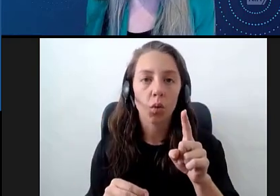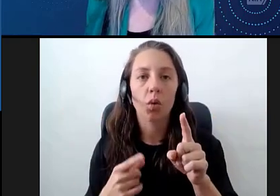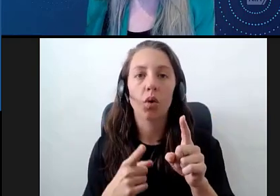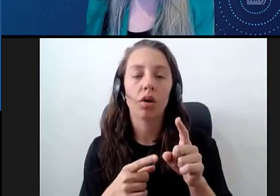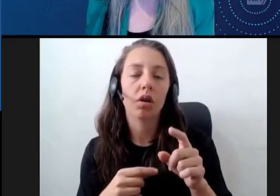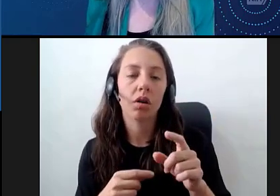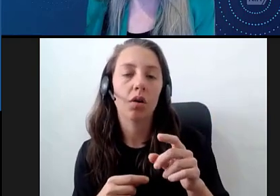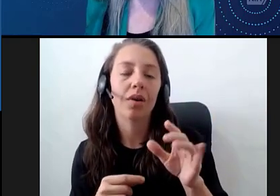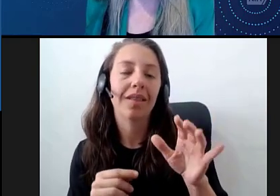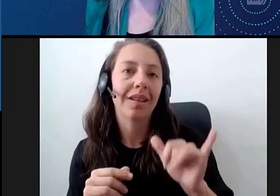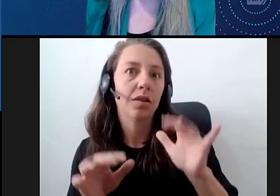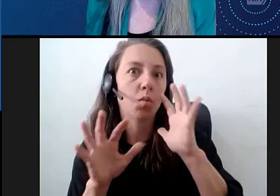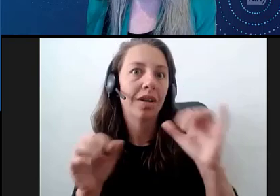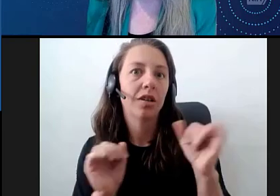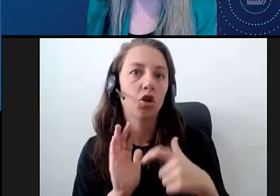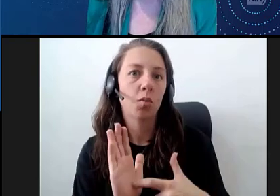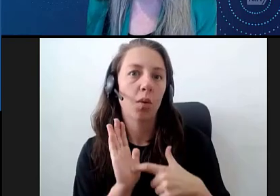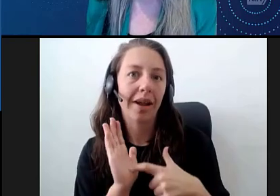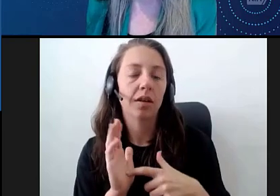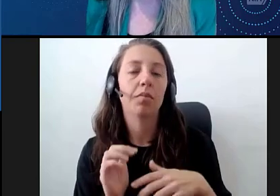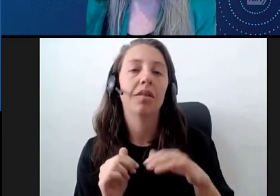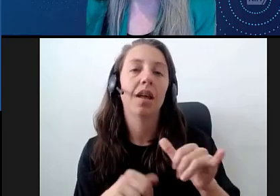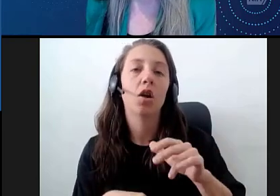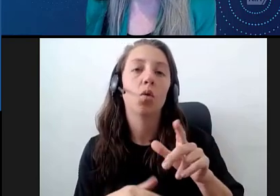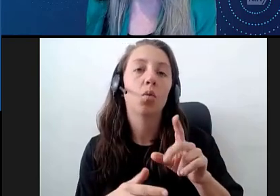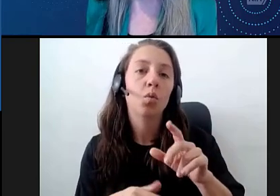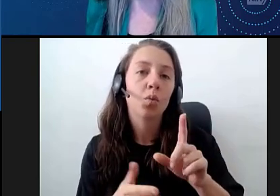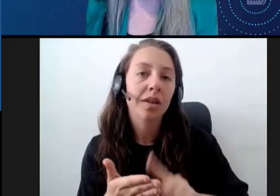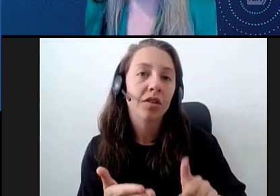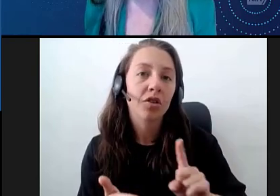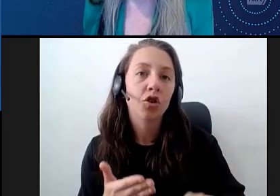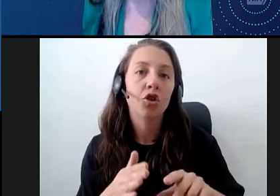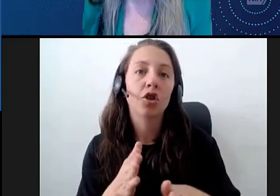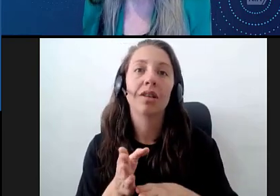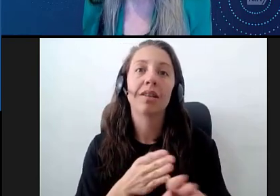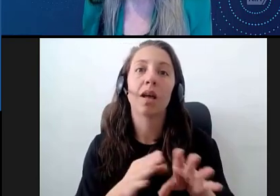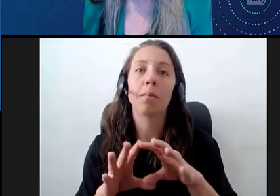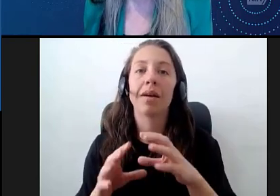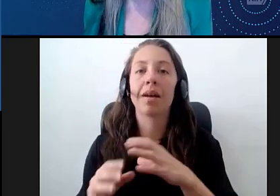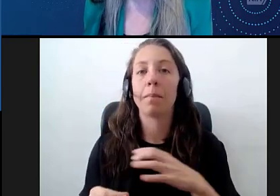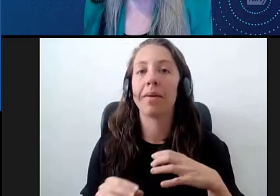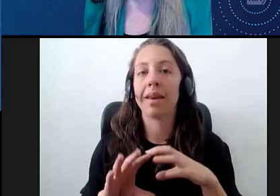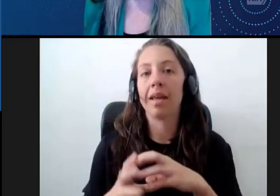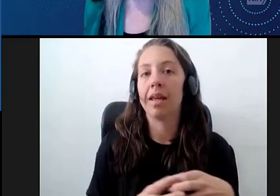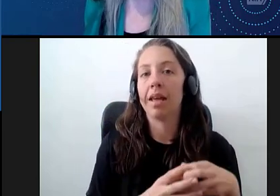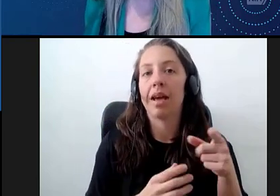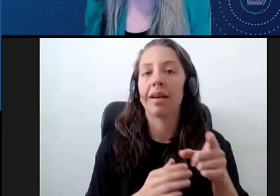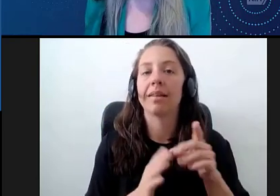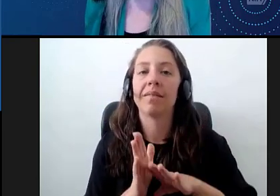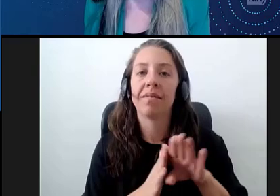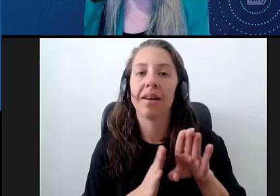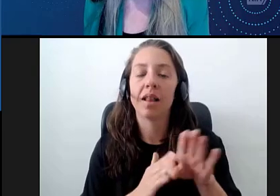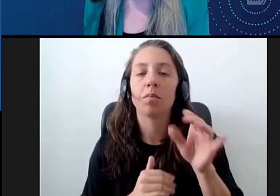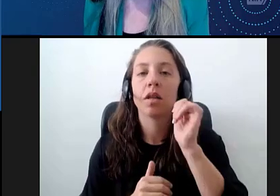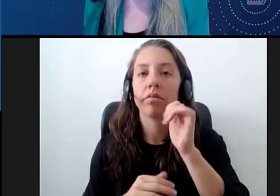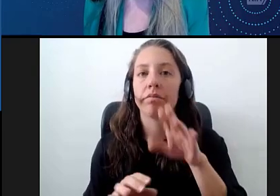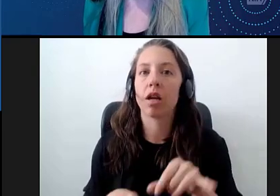Subcommittee of the National Science and Technology Council has developed common forms to be used by research agencies